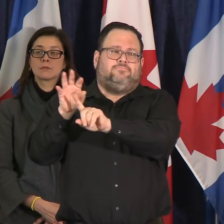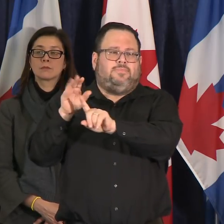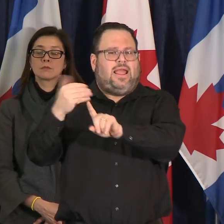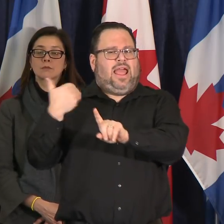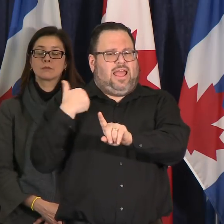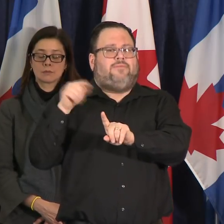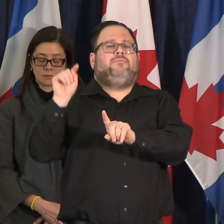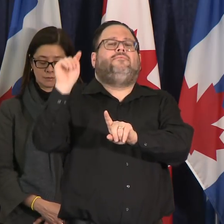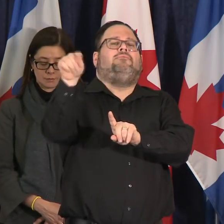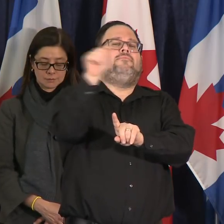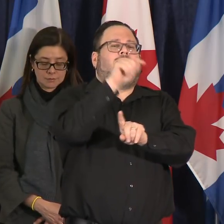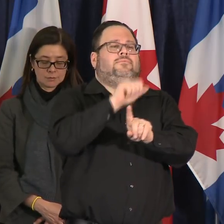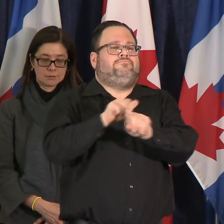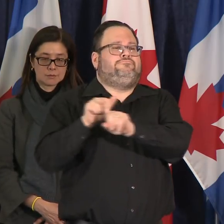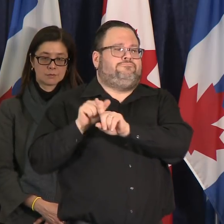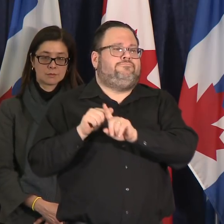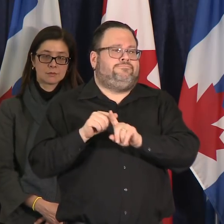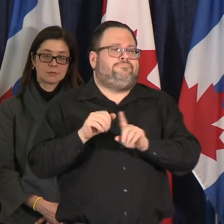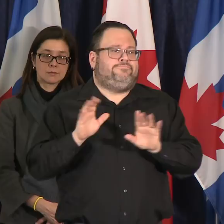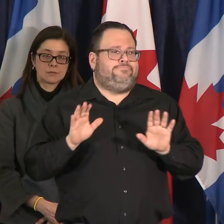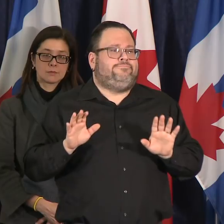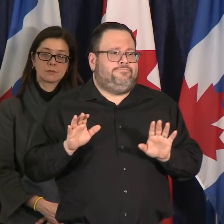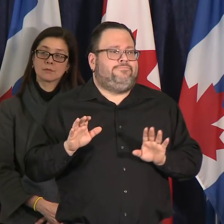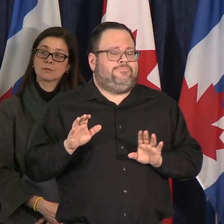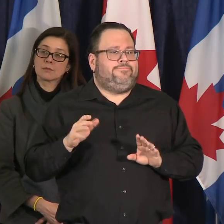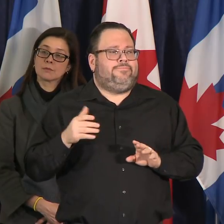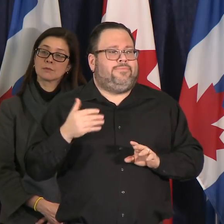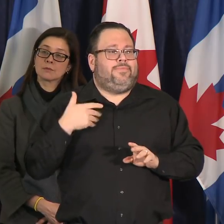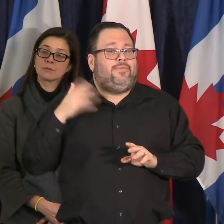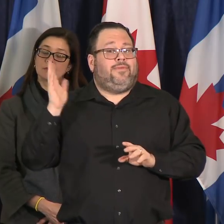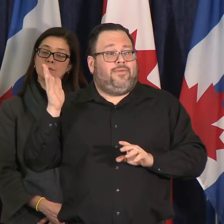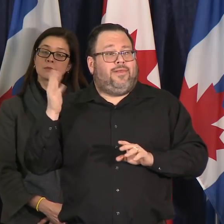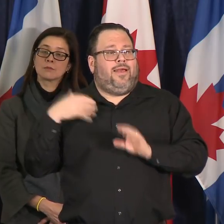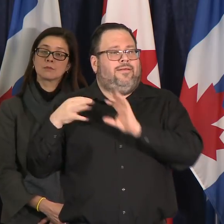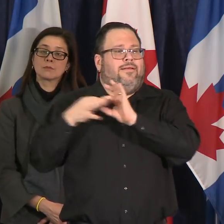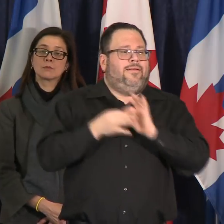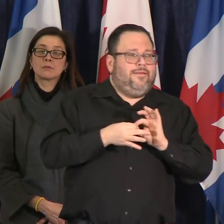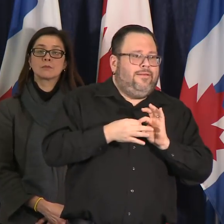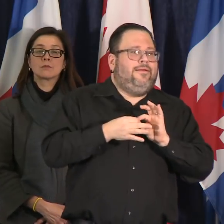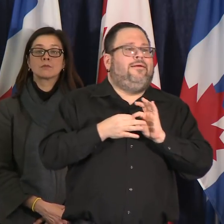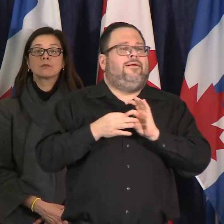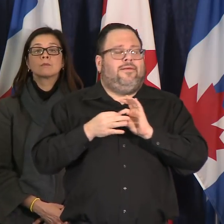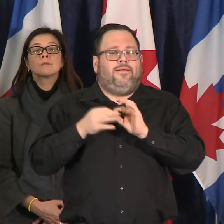conference and through our other social social media channels as well